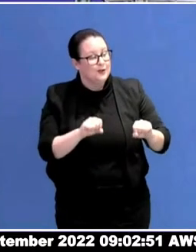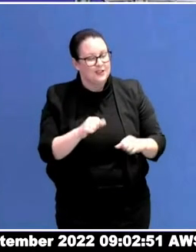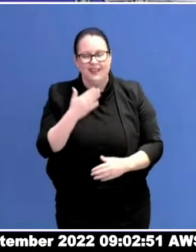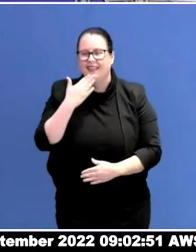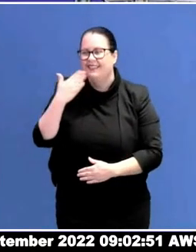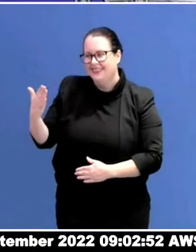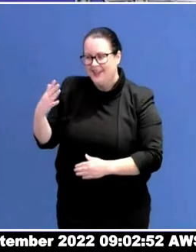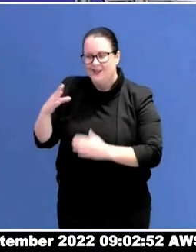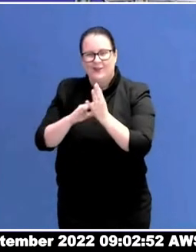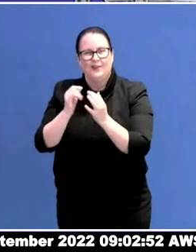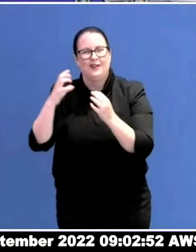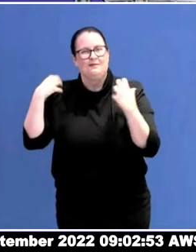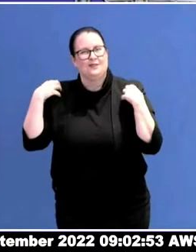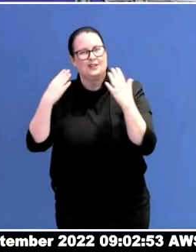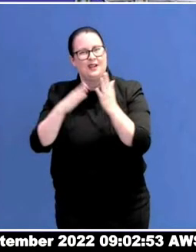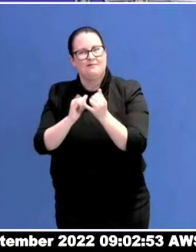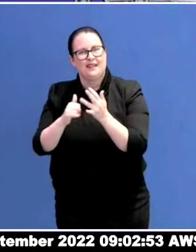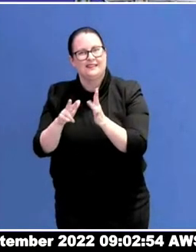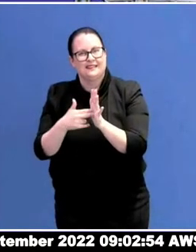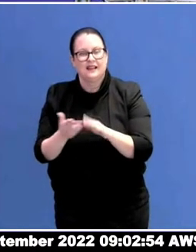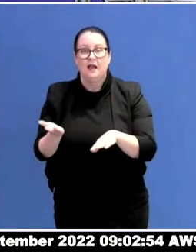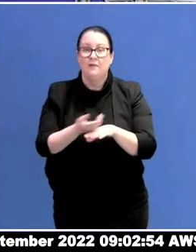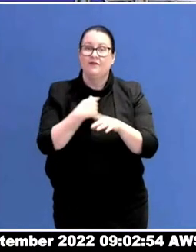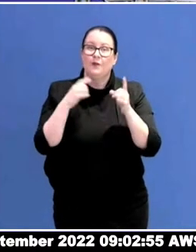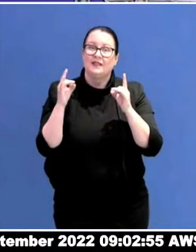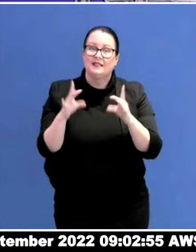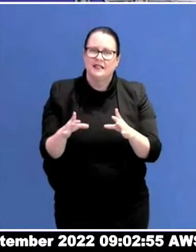Mr Griffin, just before we commence, I understand there is an appearance to be